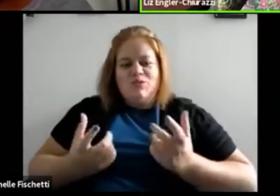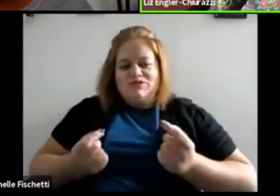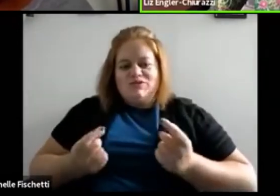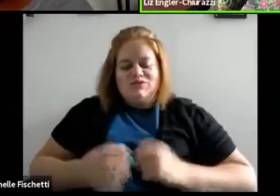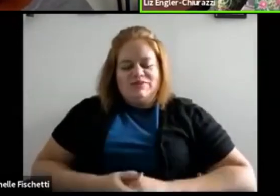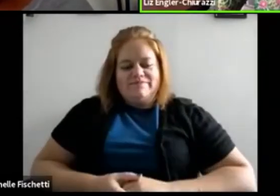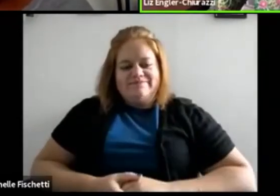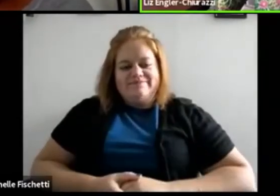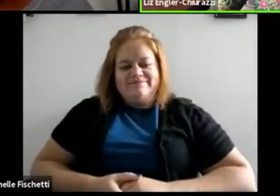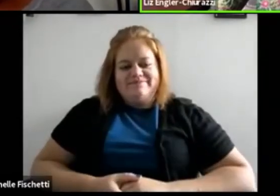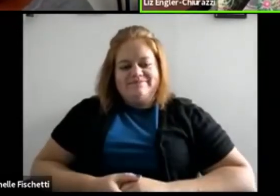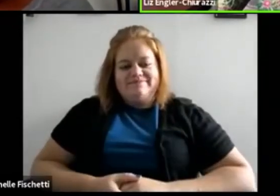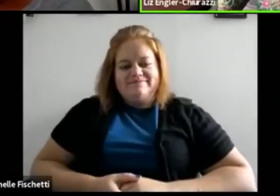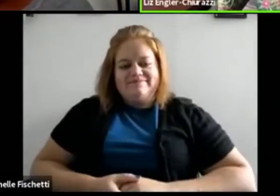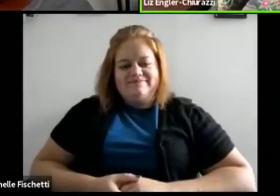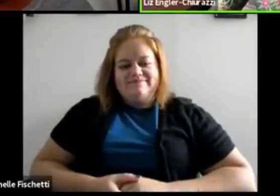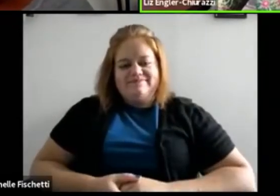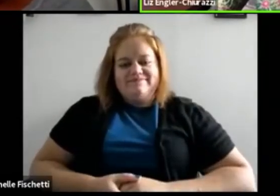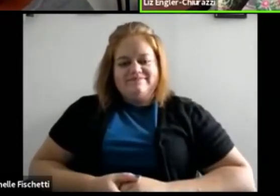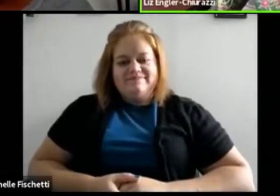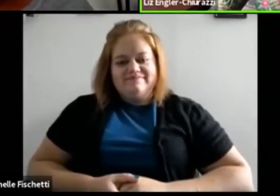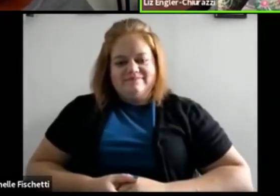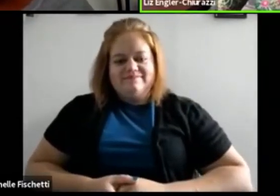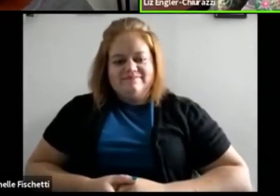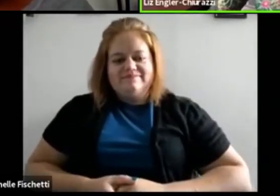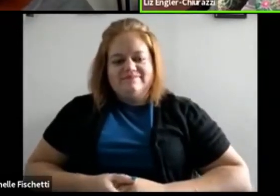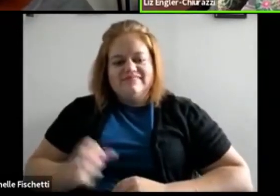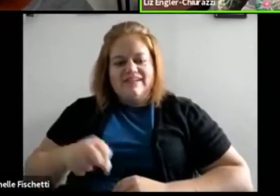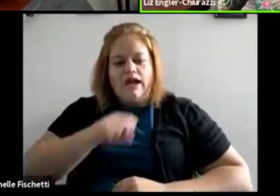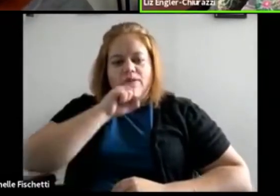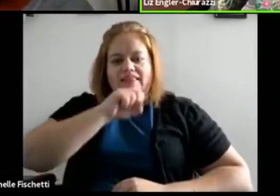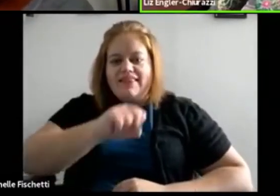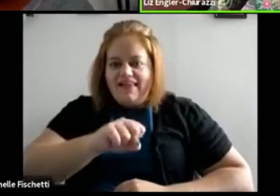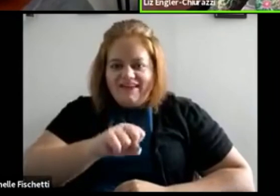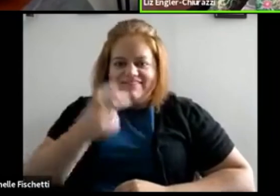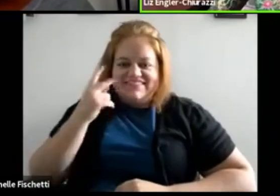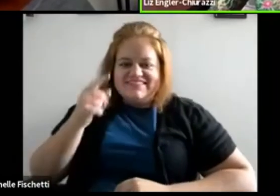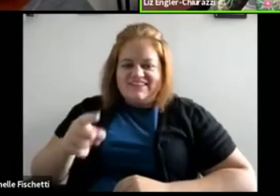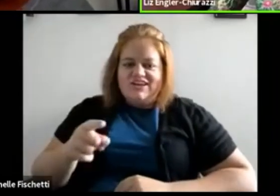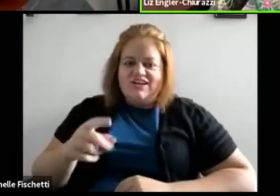be. But yeah, I'd love to have I'd love to have Dr. Bella alongside me